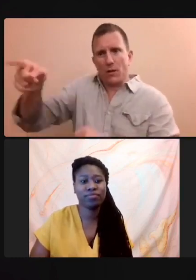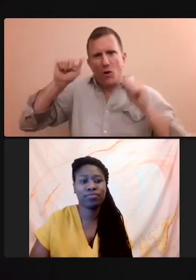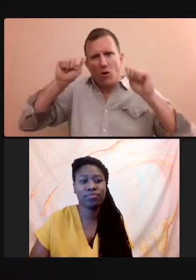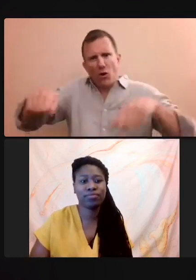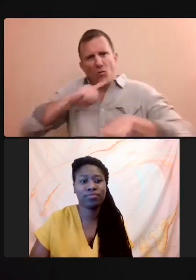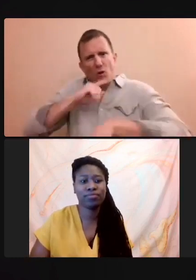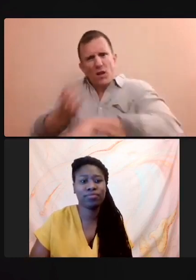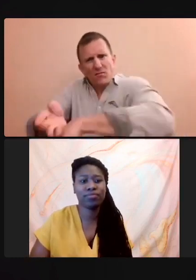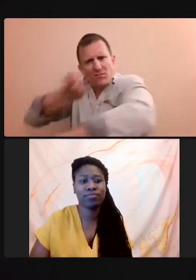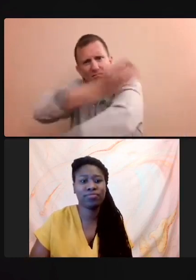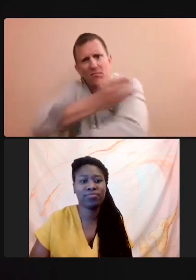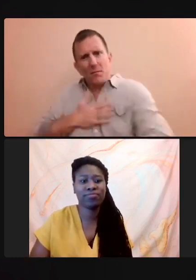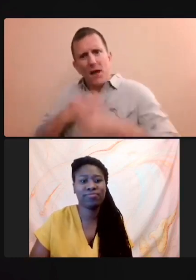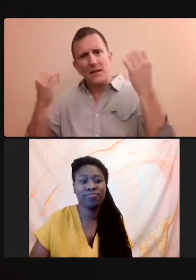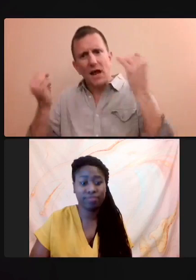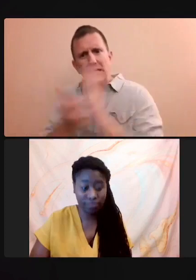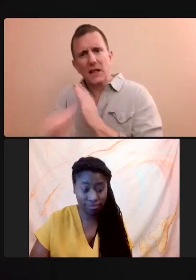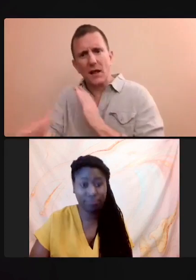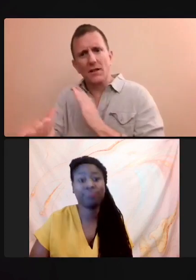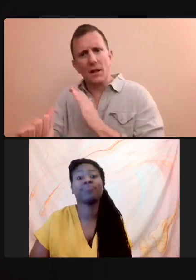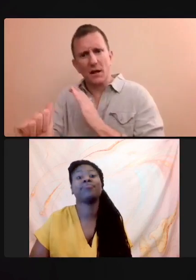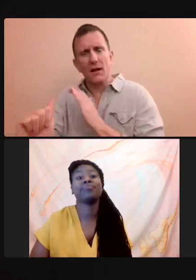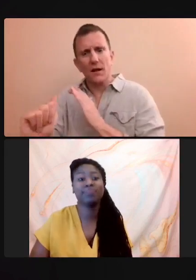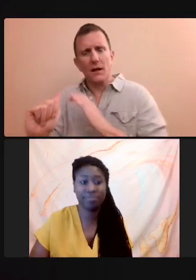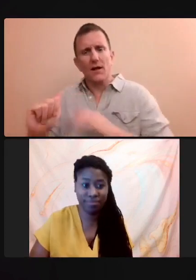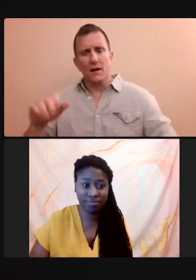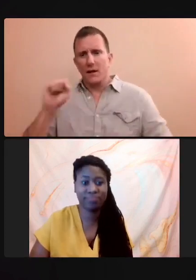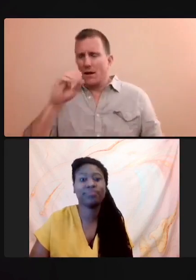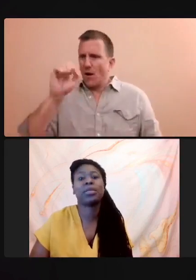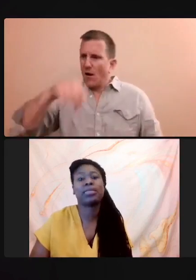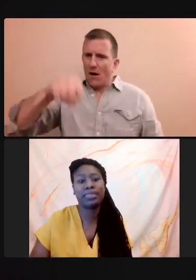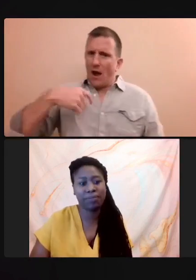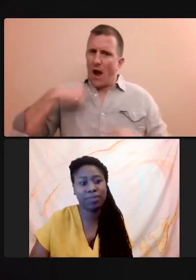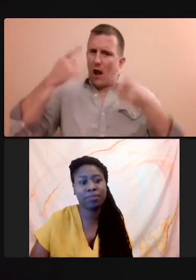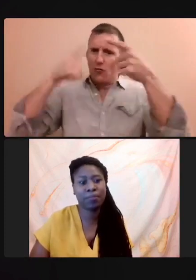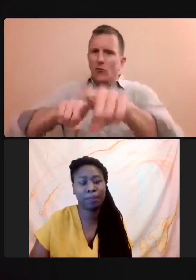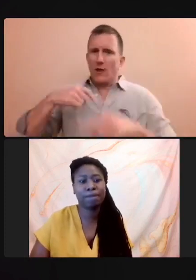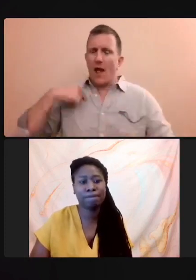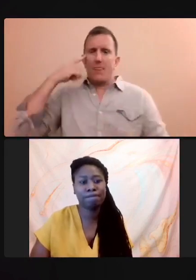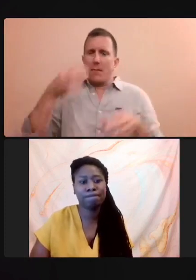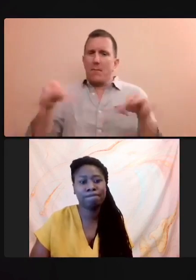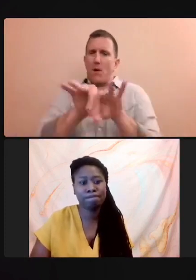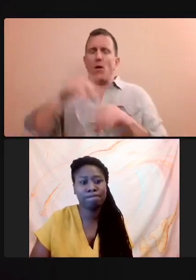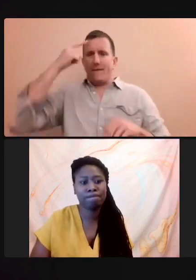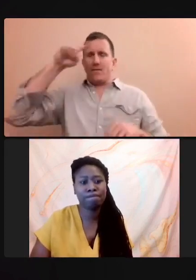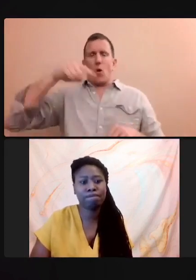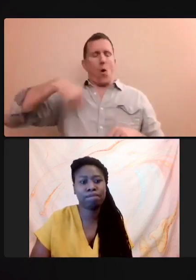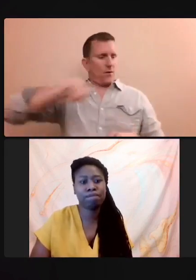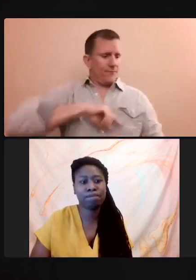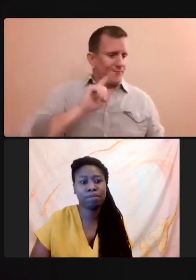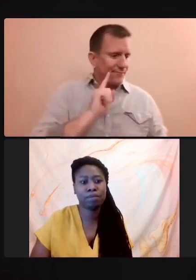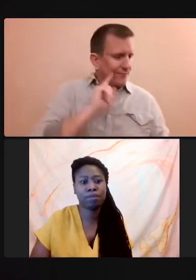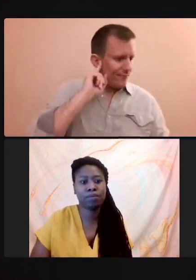and they don't think about the fact that that person's not a native signer. When the deaf community is sitting right there, you have all of these native signers